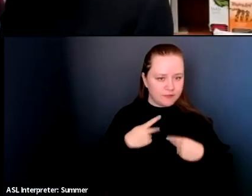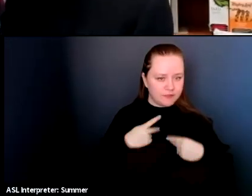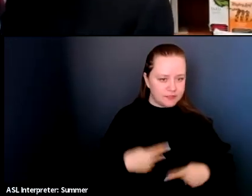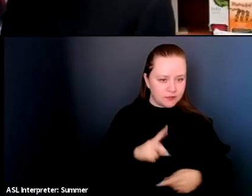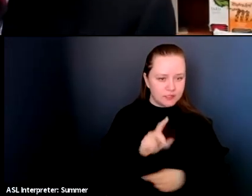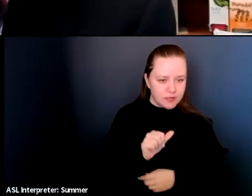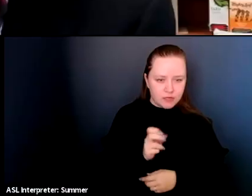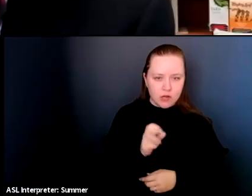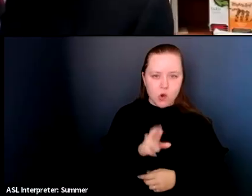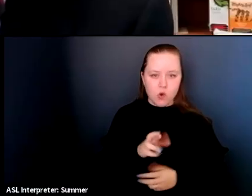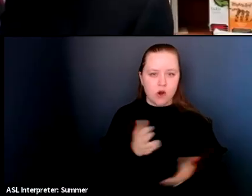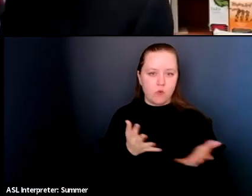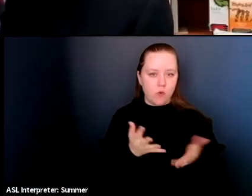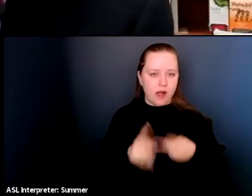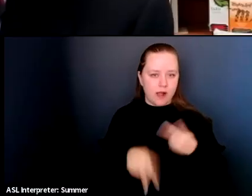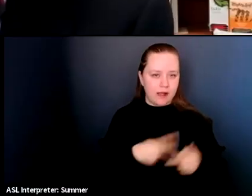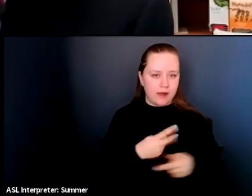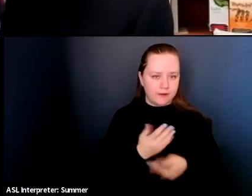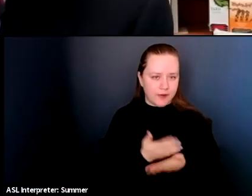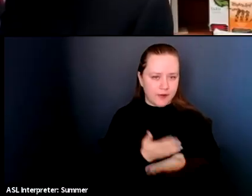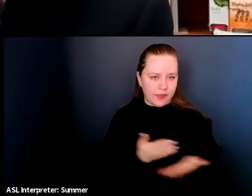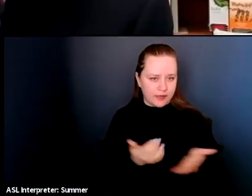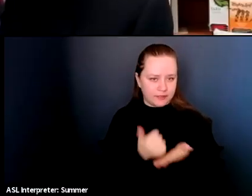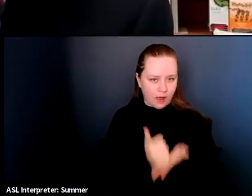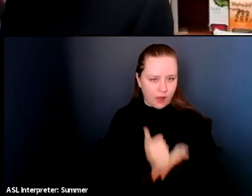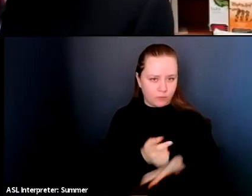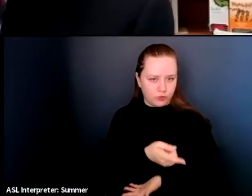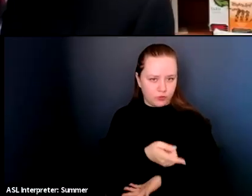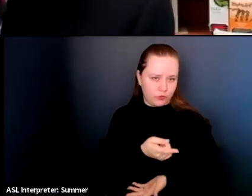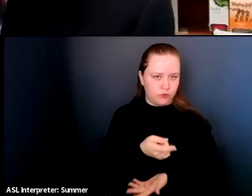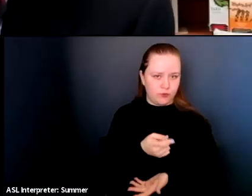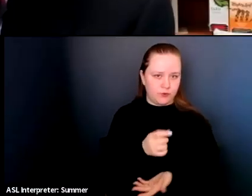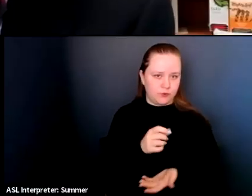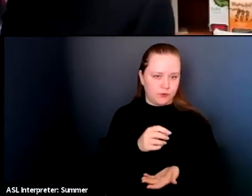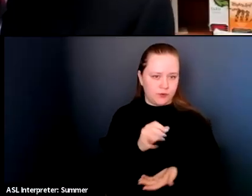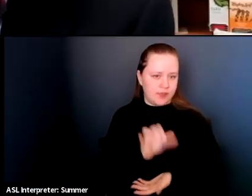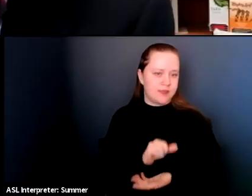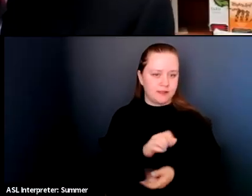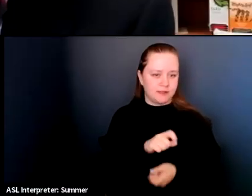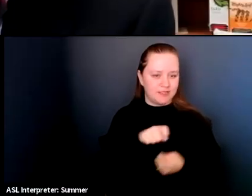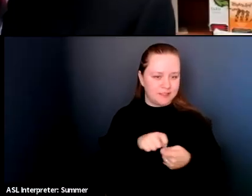things helped you out in that particular area?